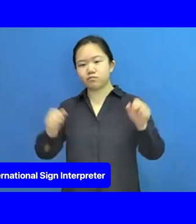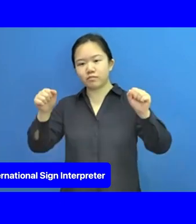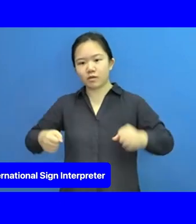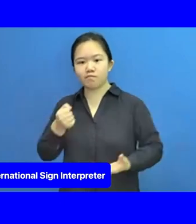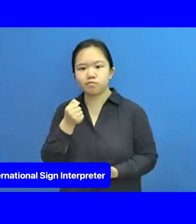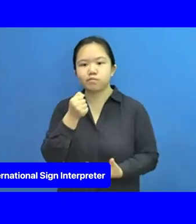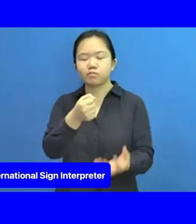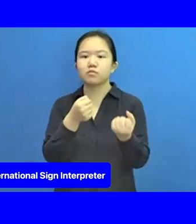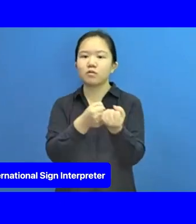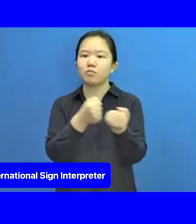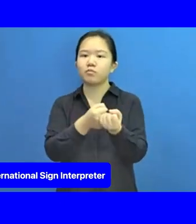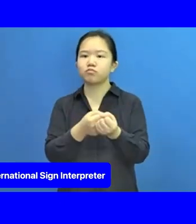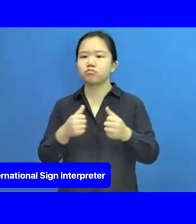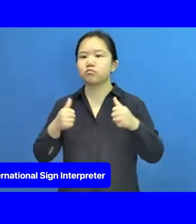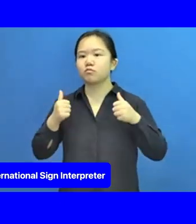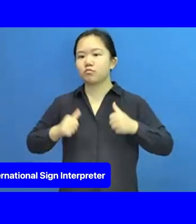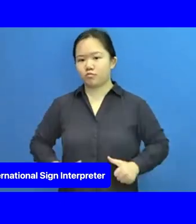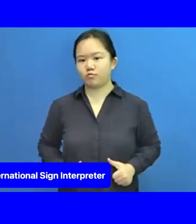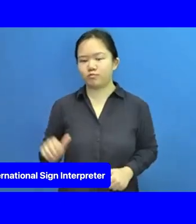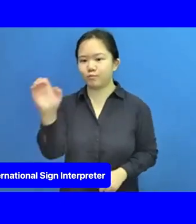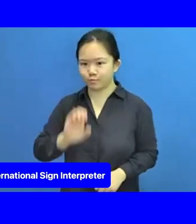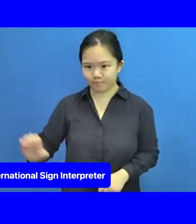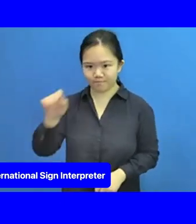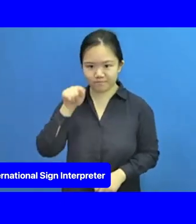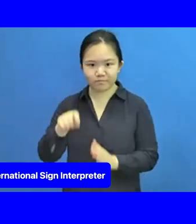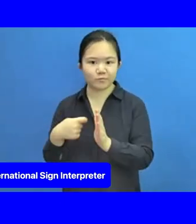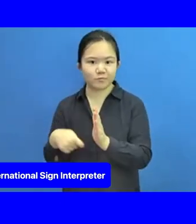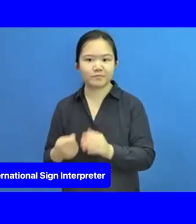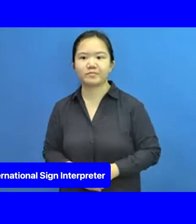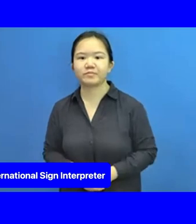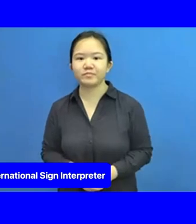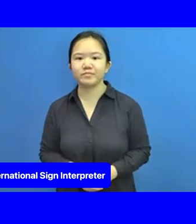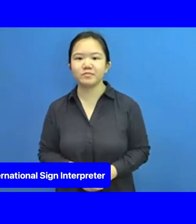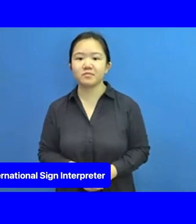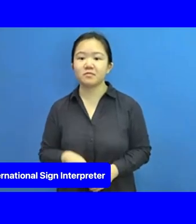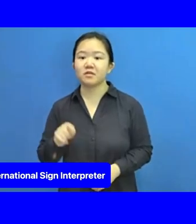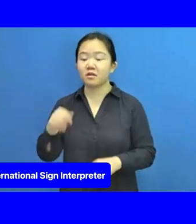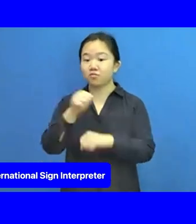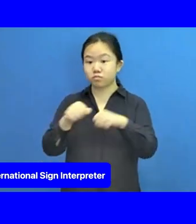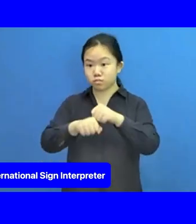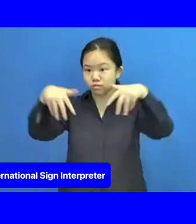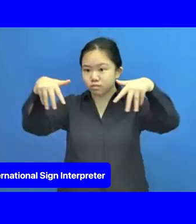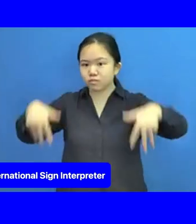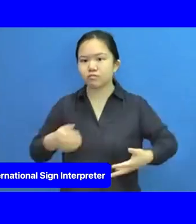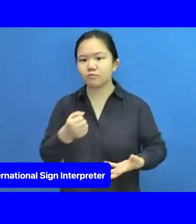Perform Europe values and priorities. I am really looking forward to this next to of course